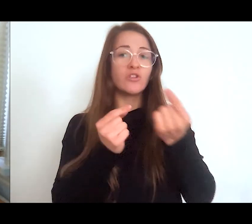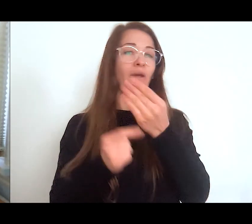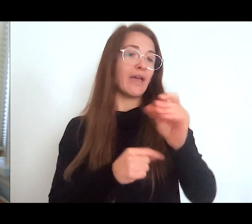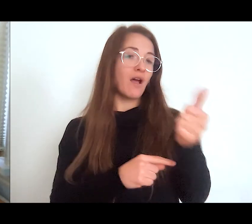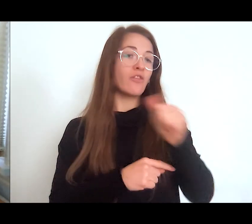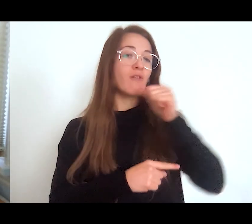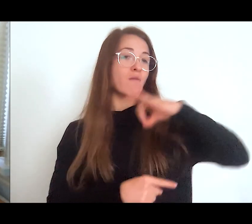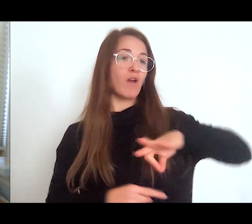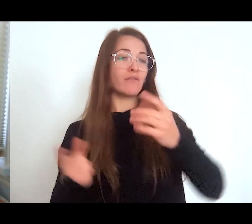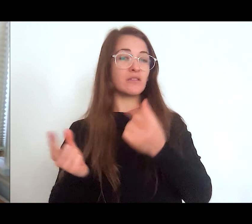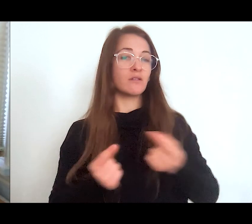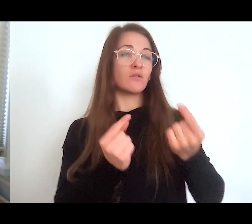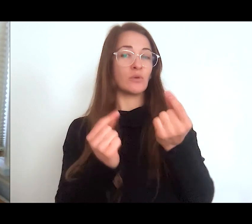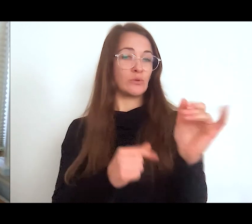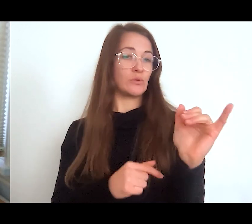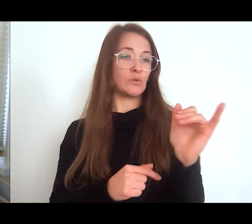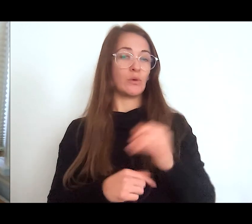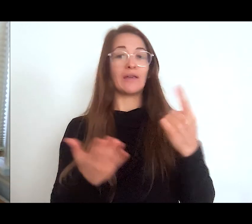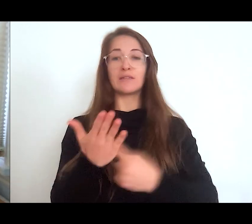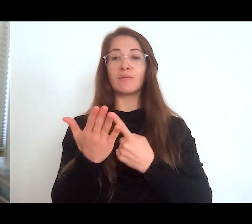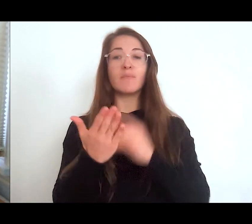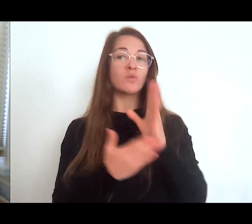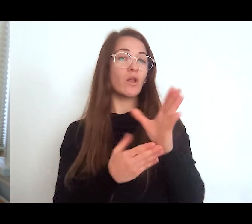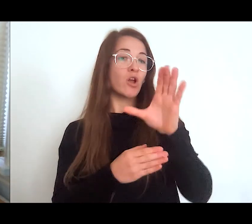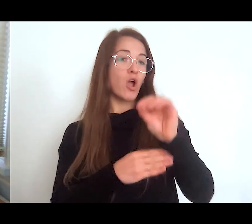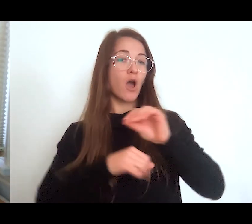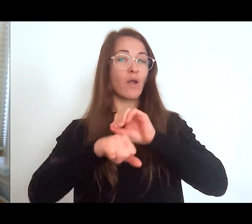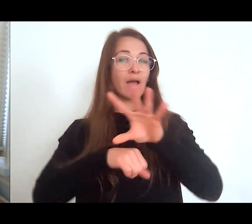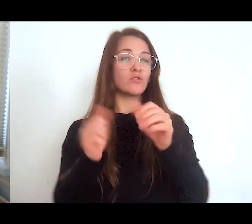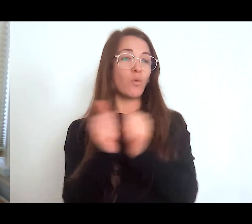ALSO OTHER NONPROFITS ON THE WORK THAT THEY ARE DOING.